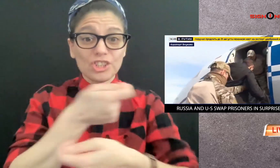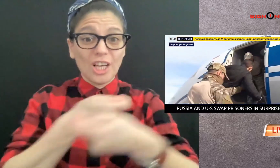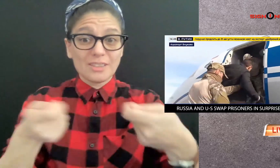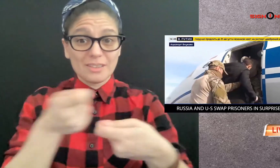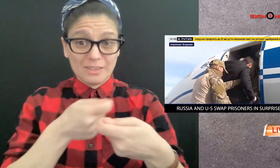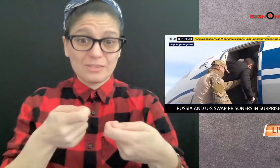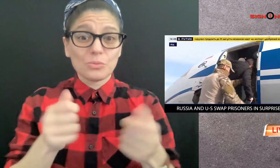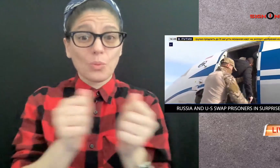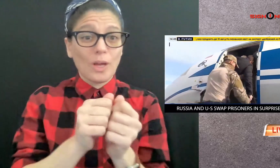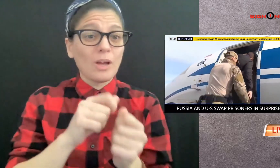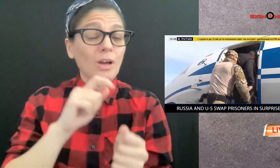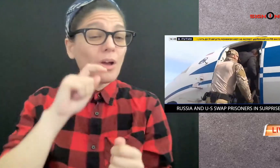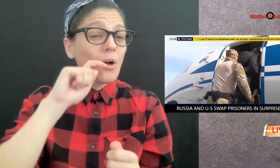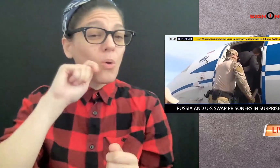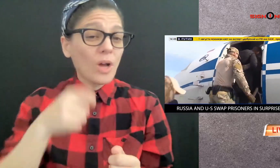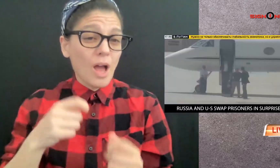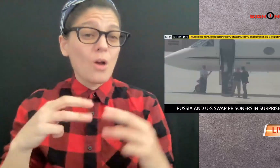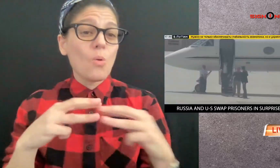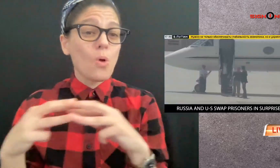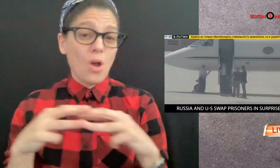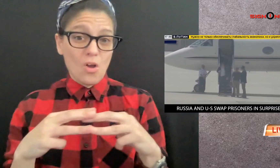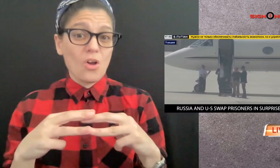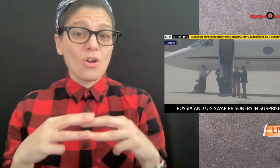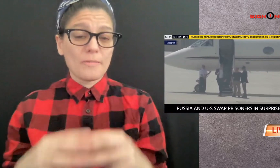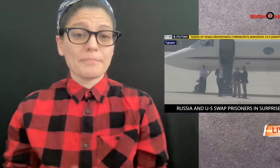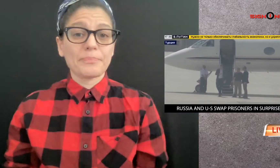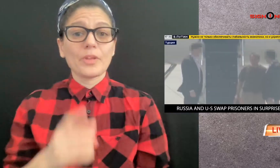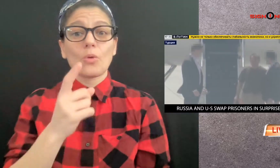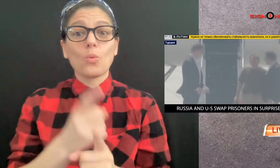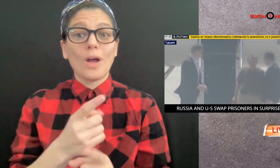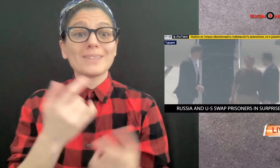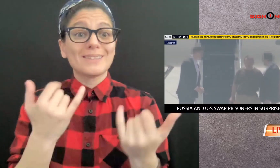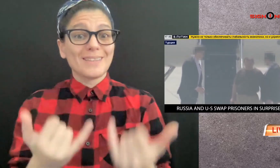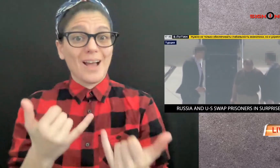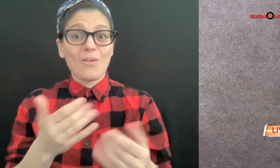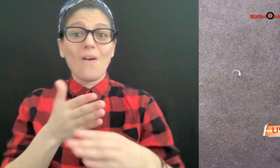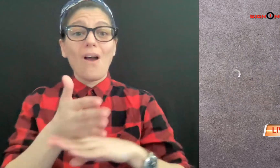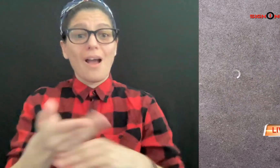and did not reflect any change of dealing with the Ukraine war